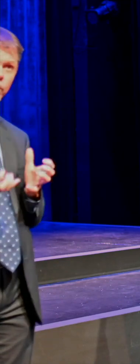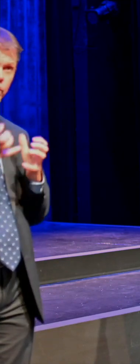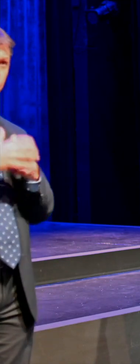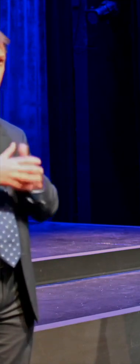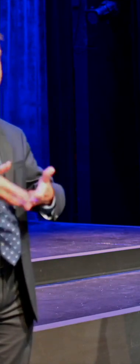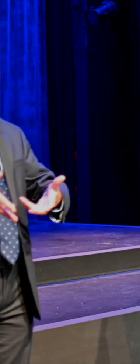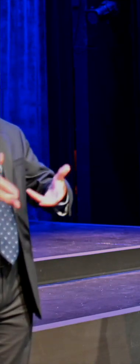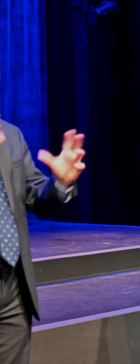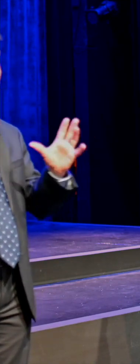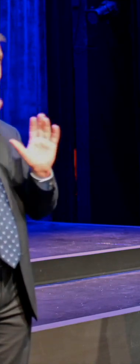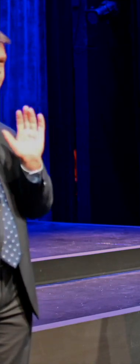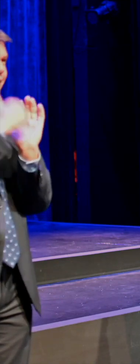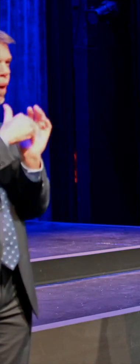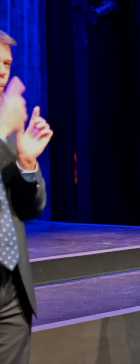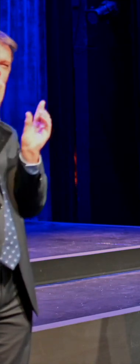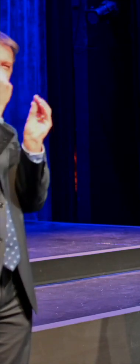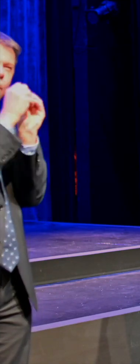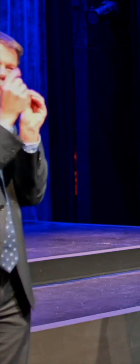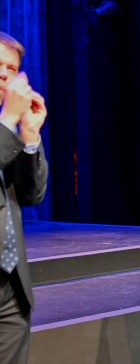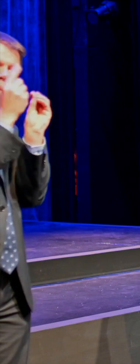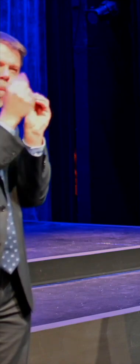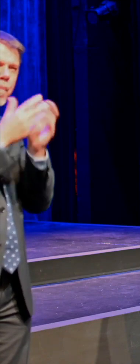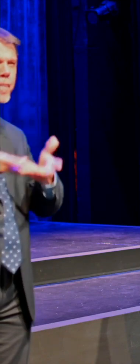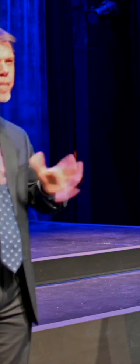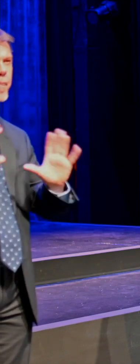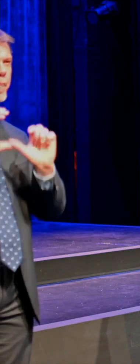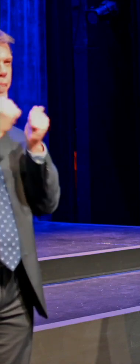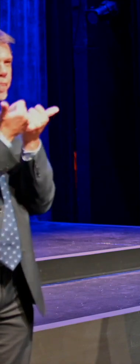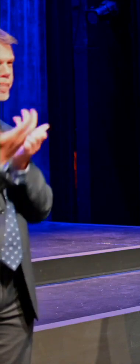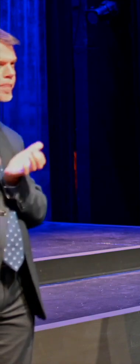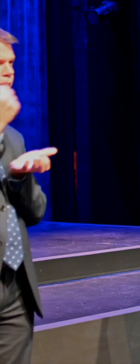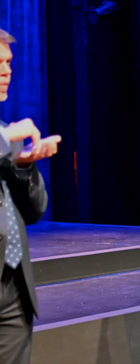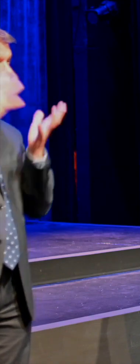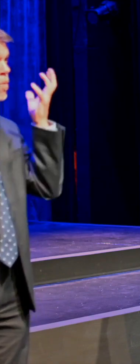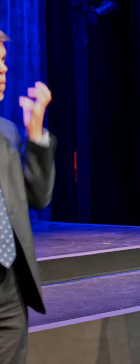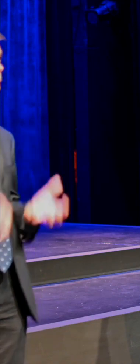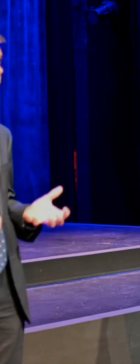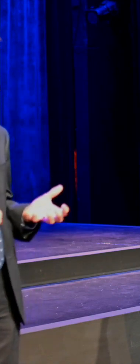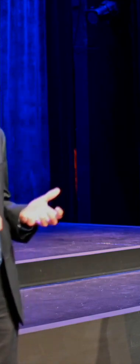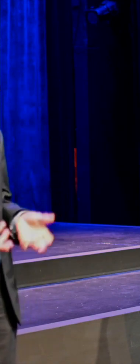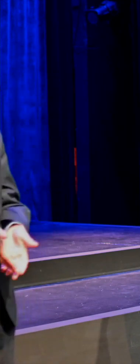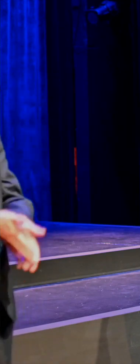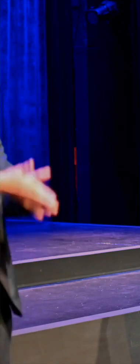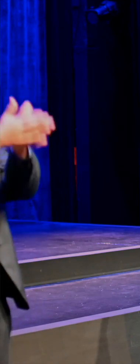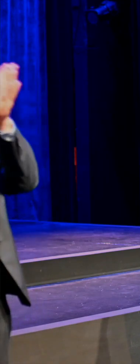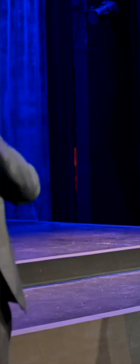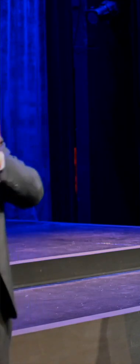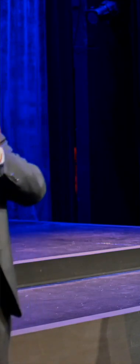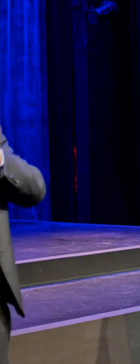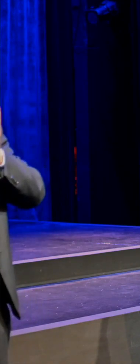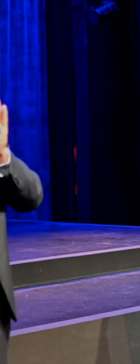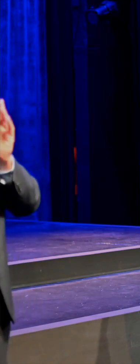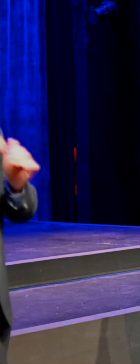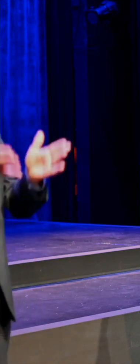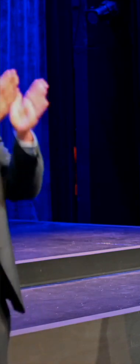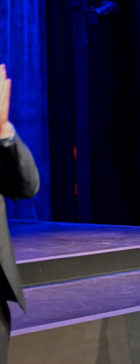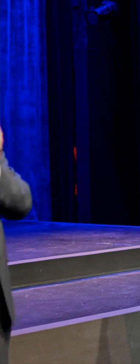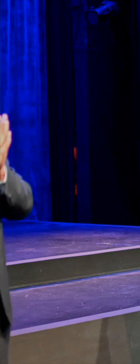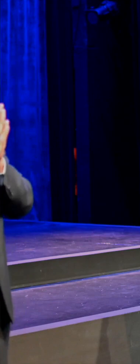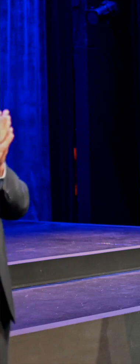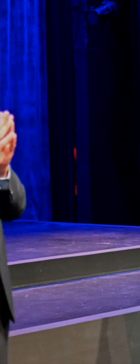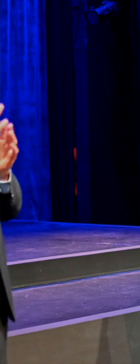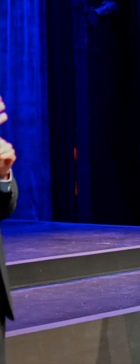time and I prayed and I and I said if I can ever have the ability to